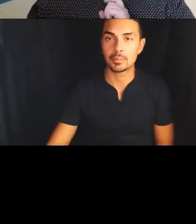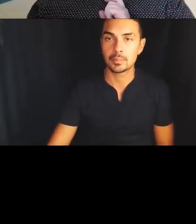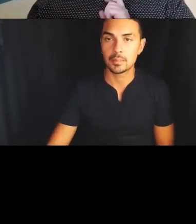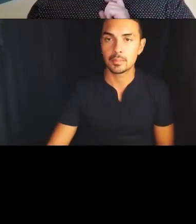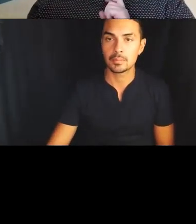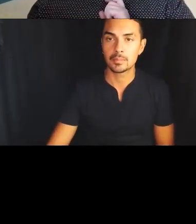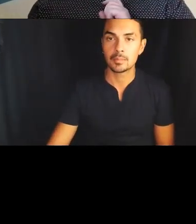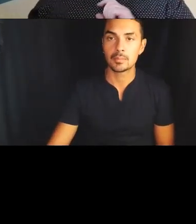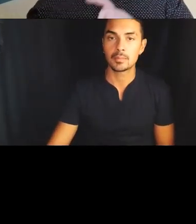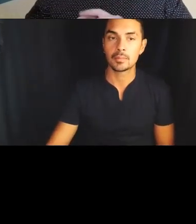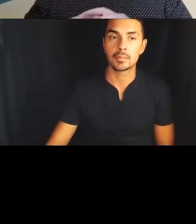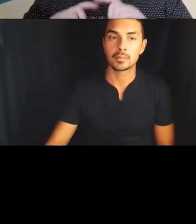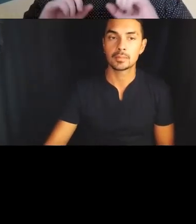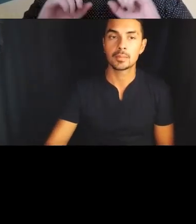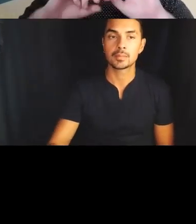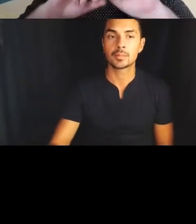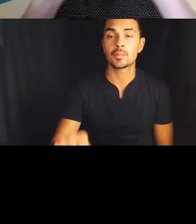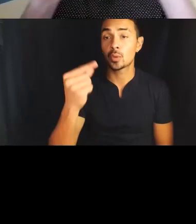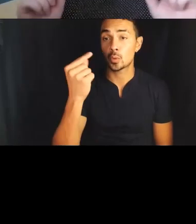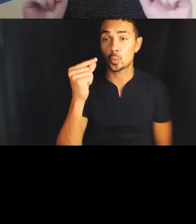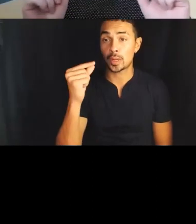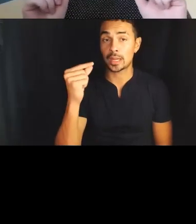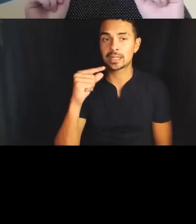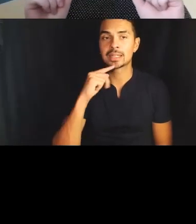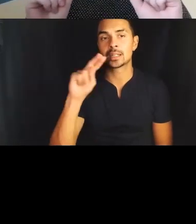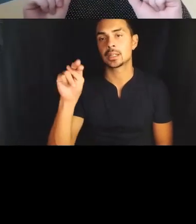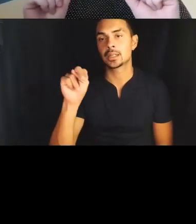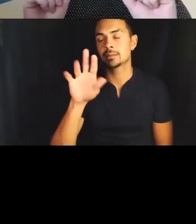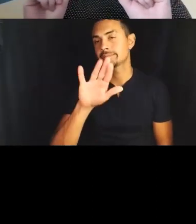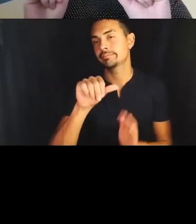The greenish one is folks who said nonbinary